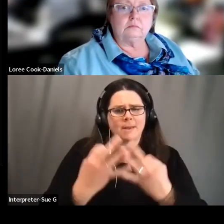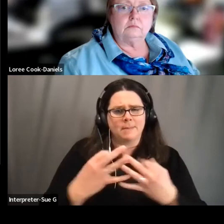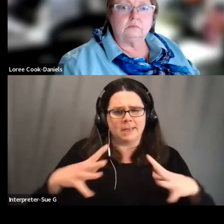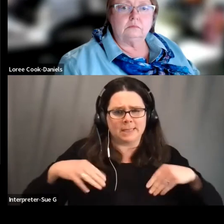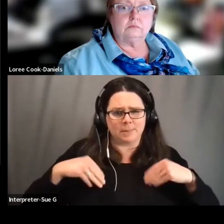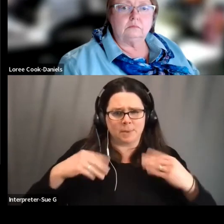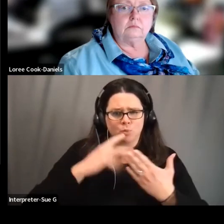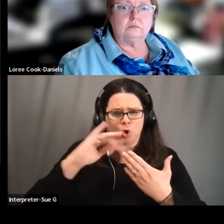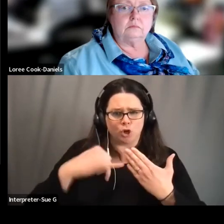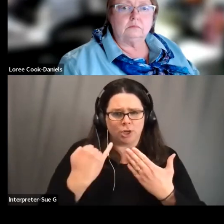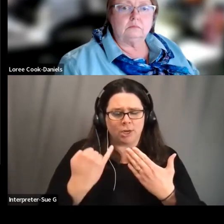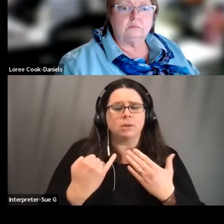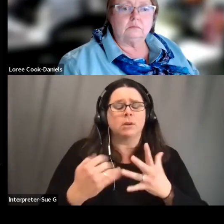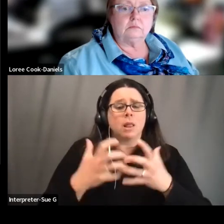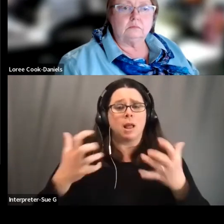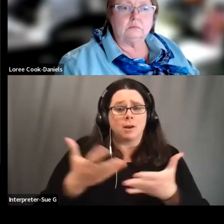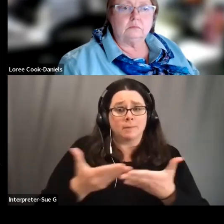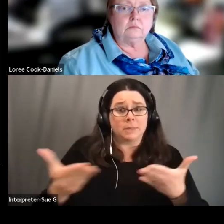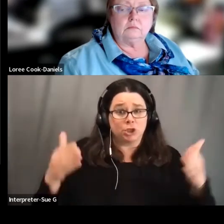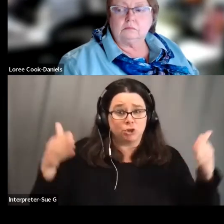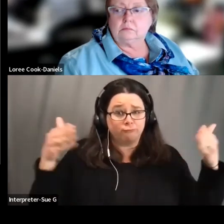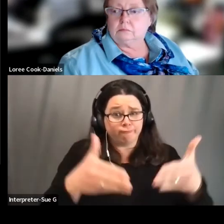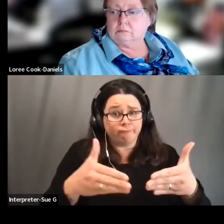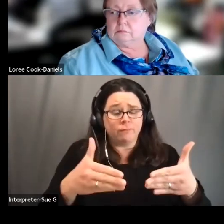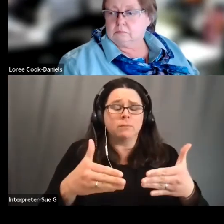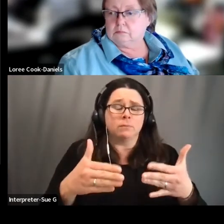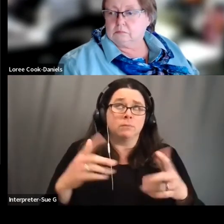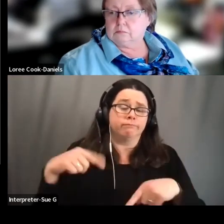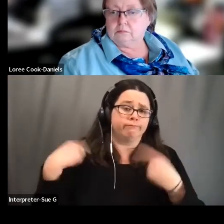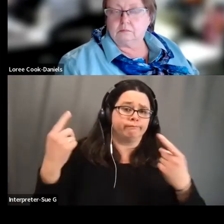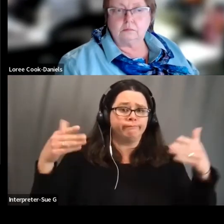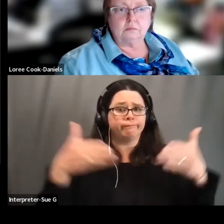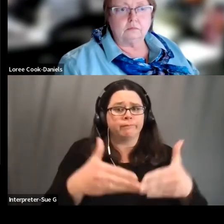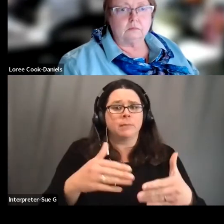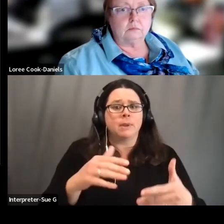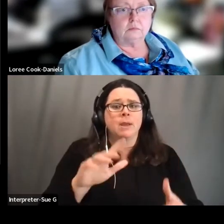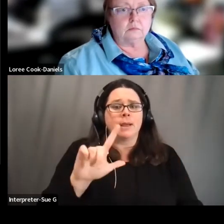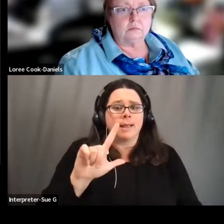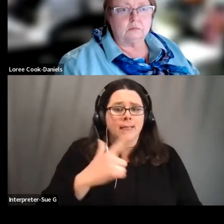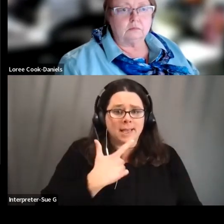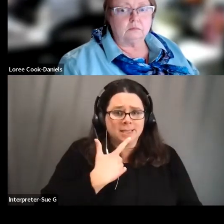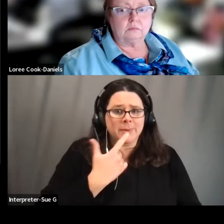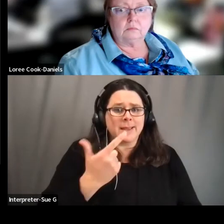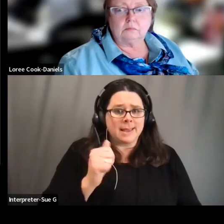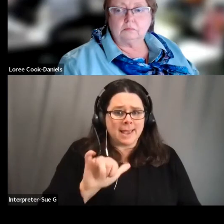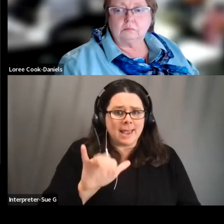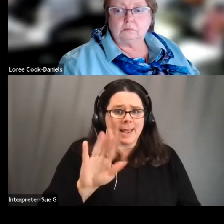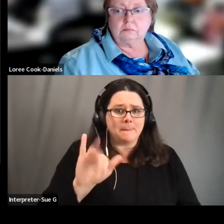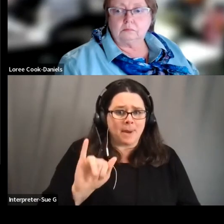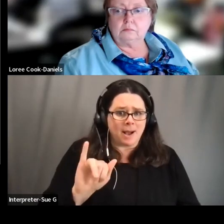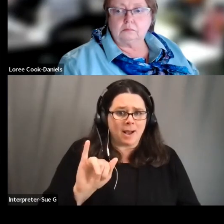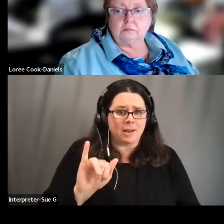A lot of the material was geared towards, has been geared towards lesbian, gay and bi folks, not trans folks.